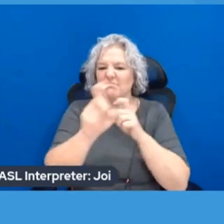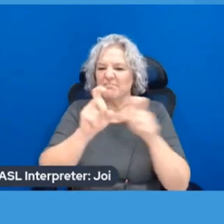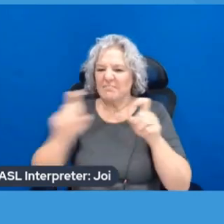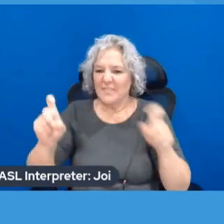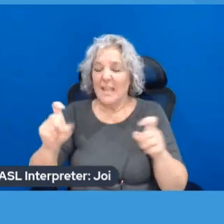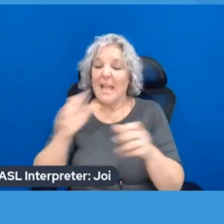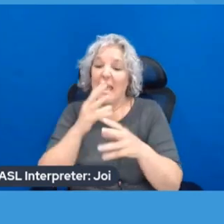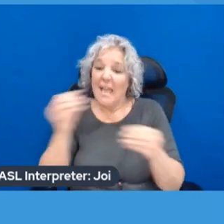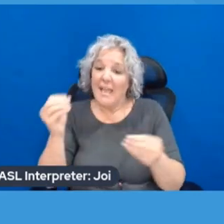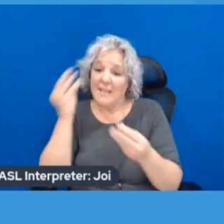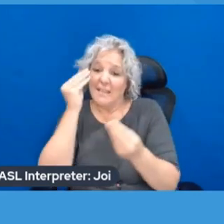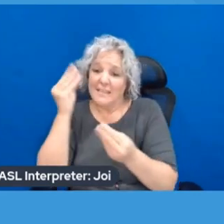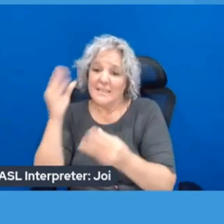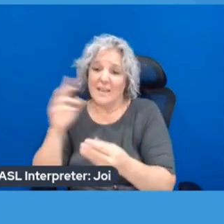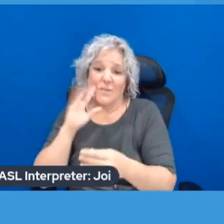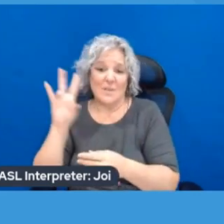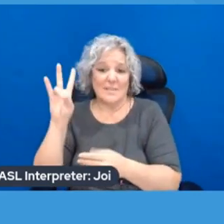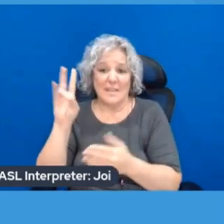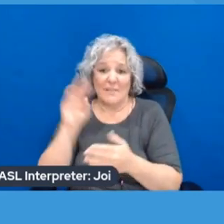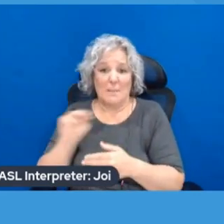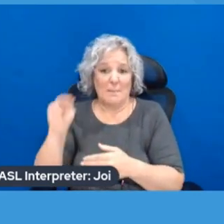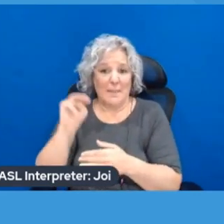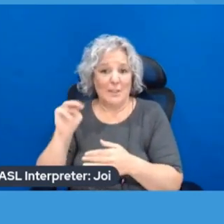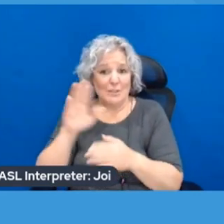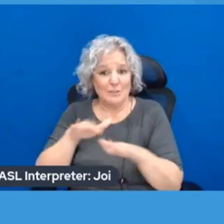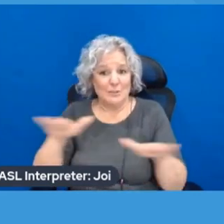the seven million children with disabilities.